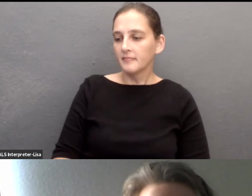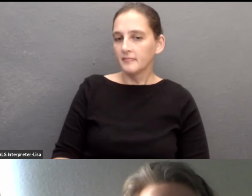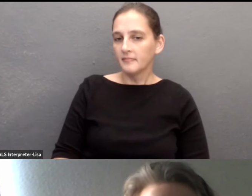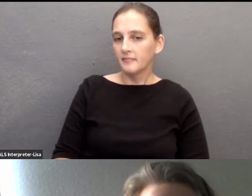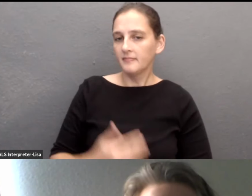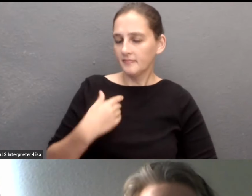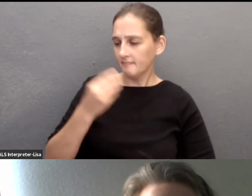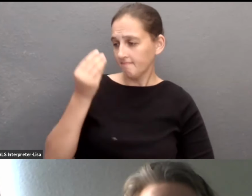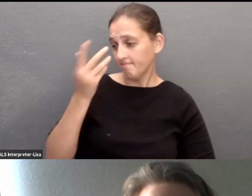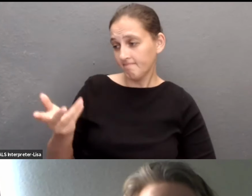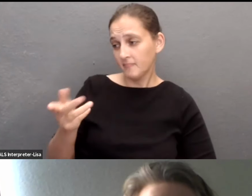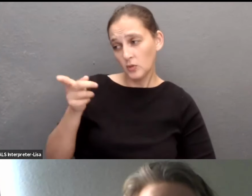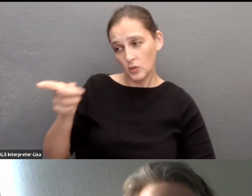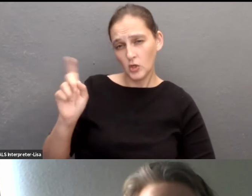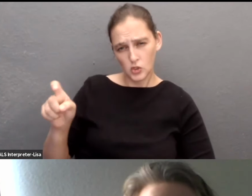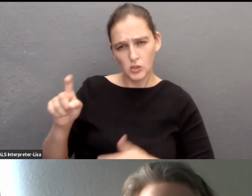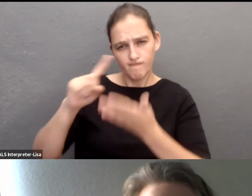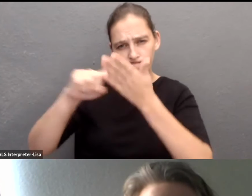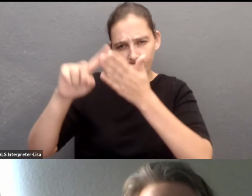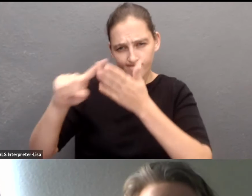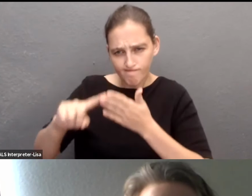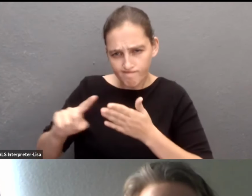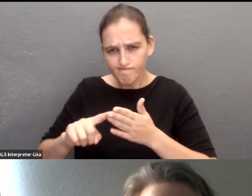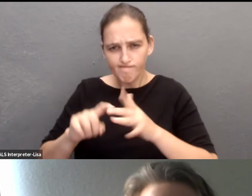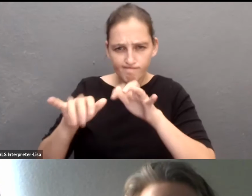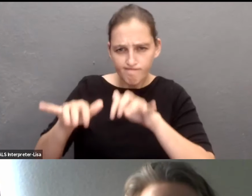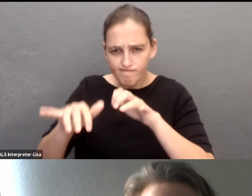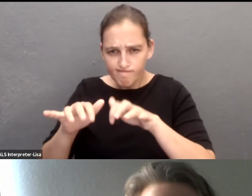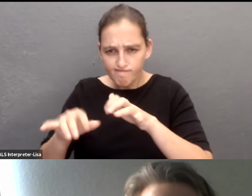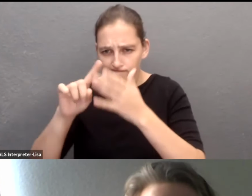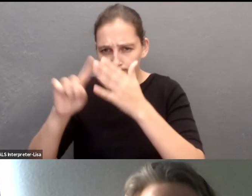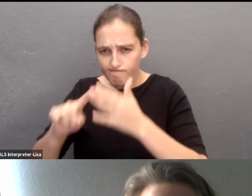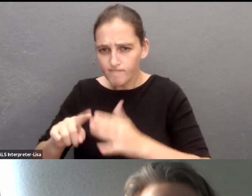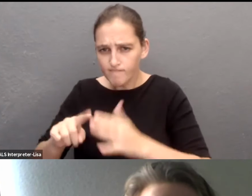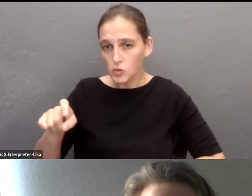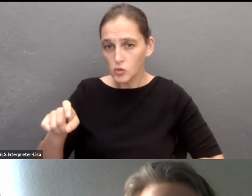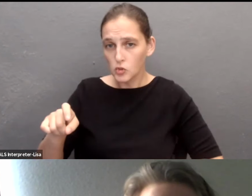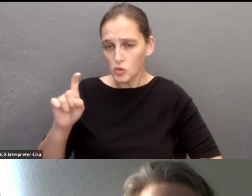need to do your research that you should rely on your support system that